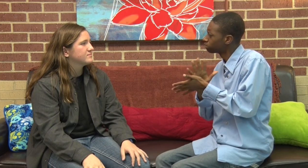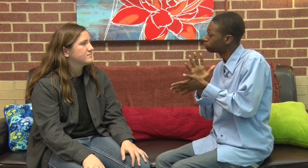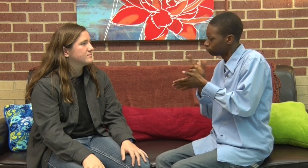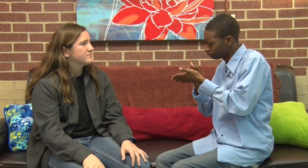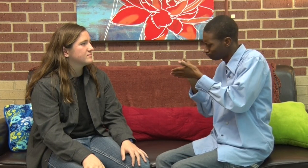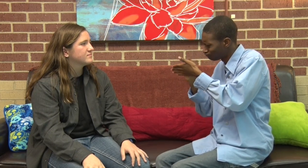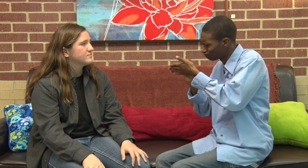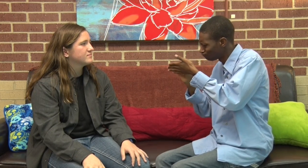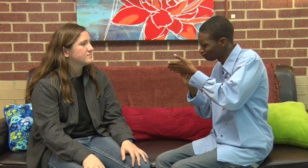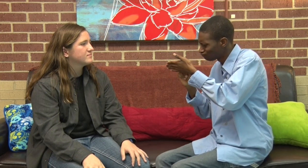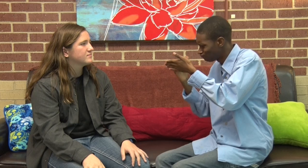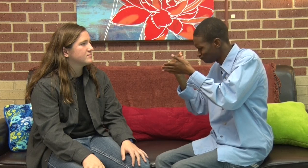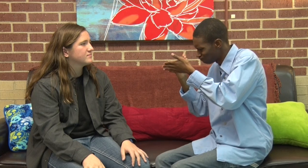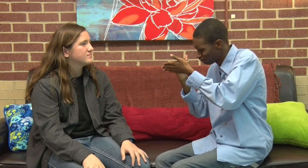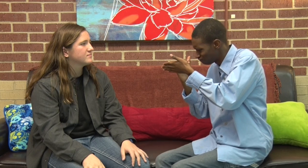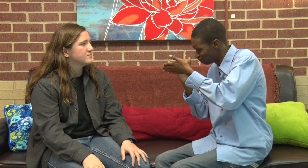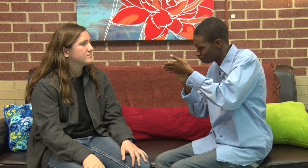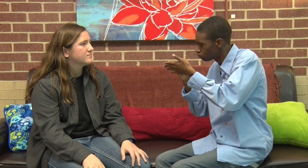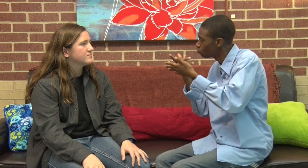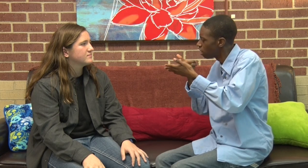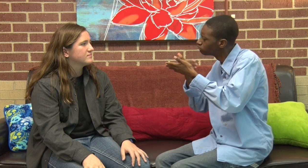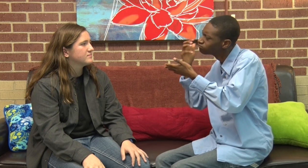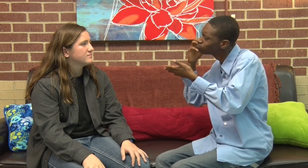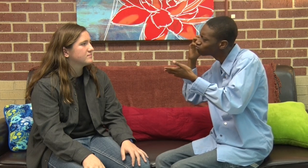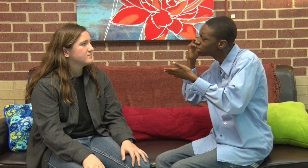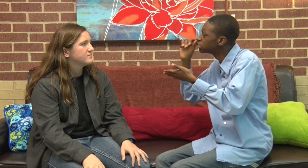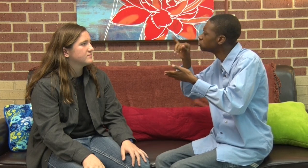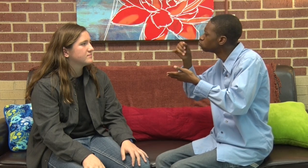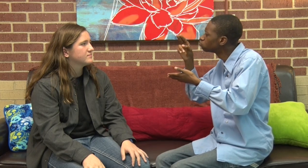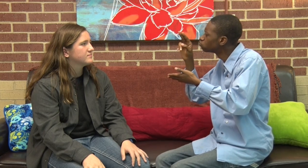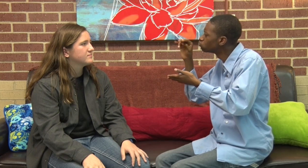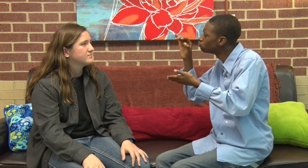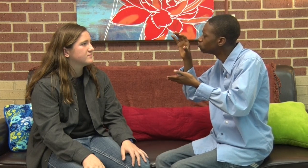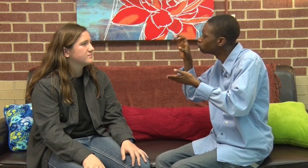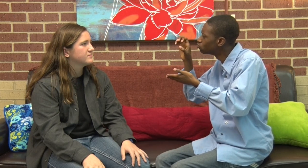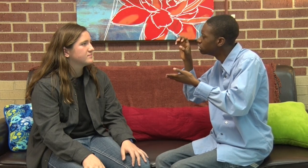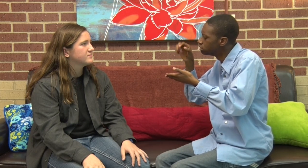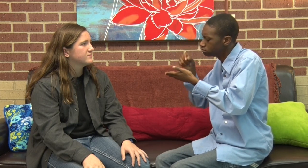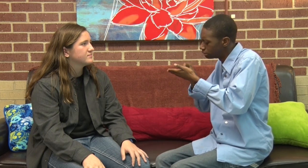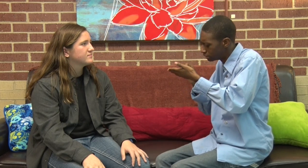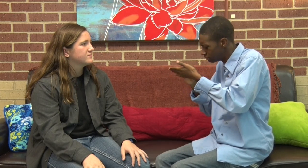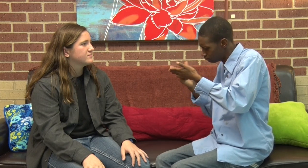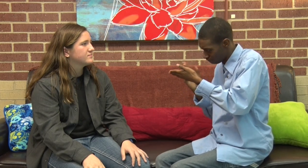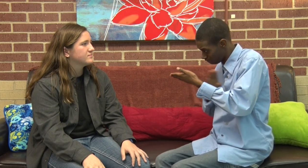Sharon, she has a piece of paper with ingredient listings for freckle juice.